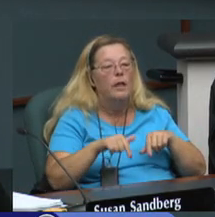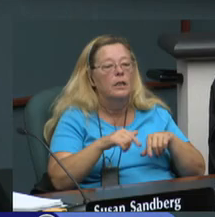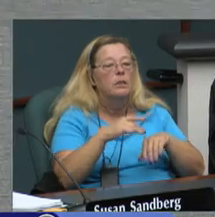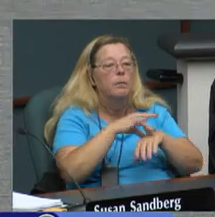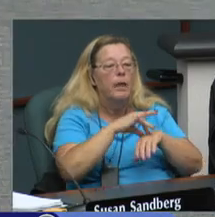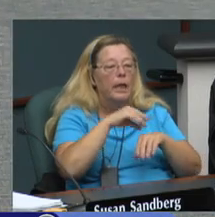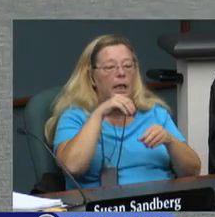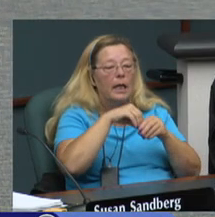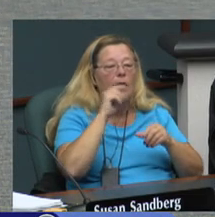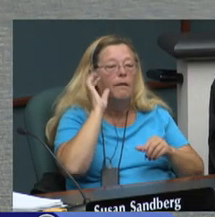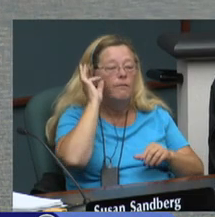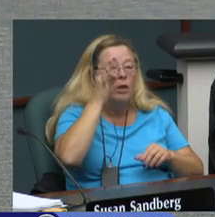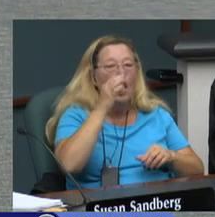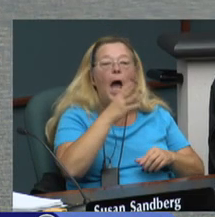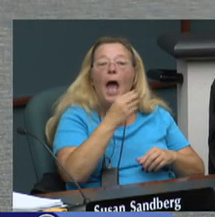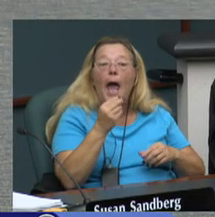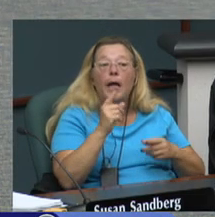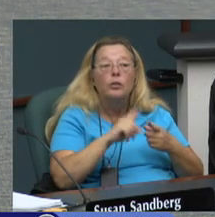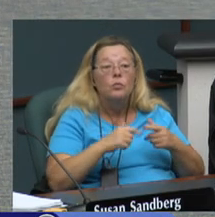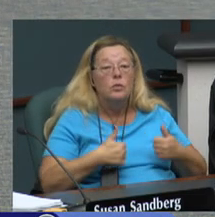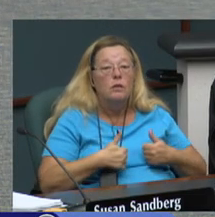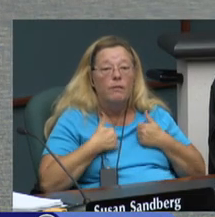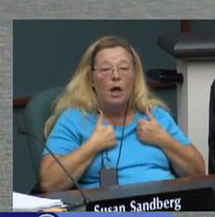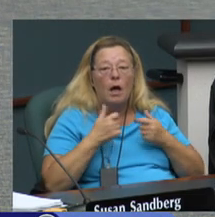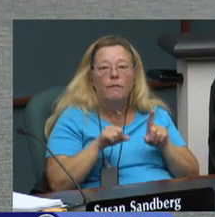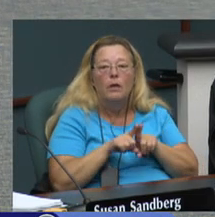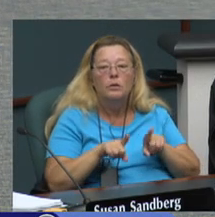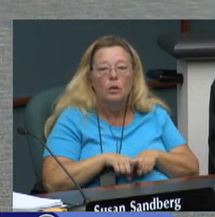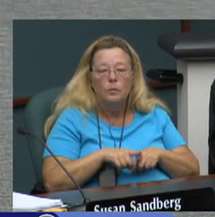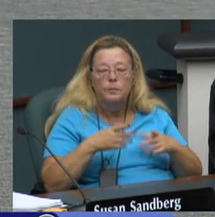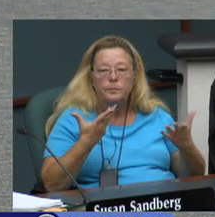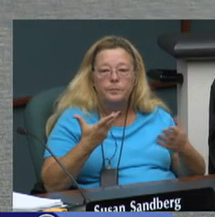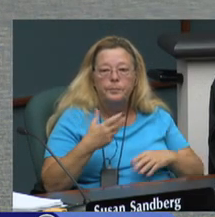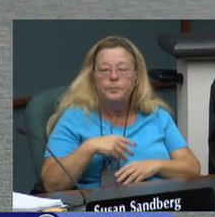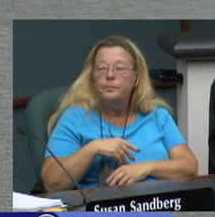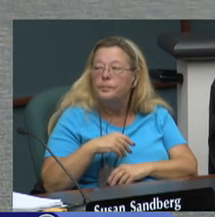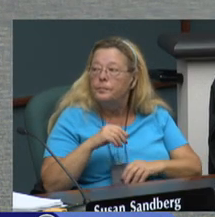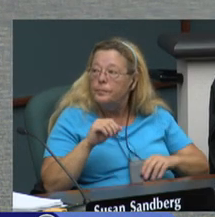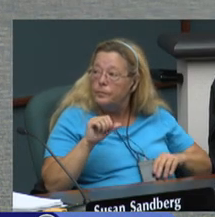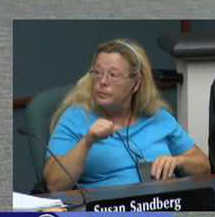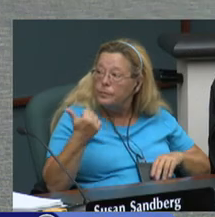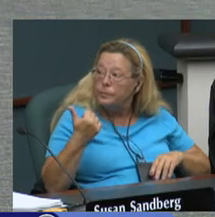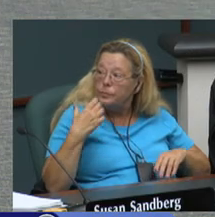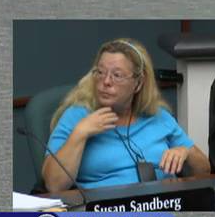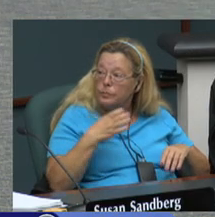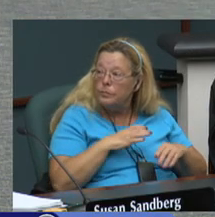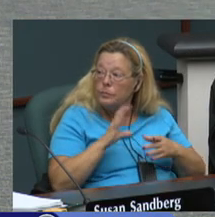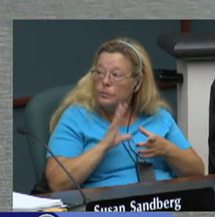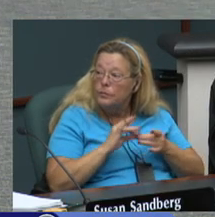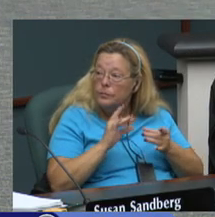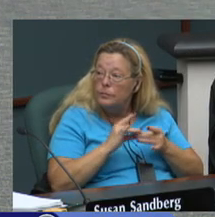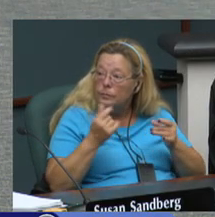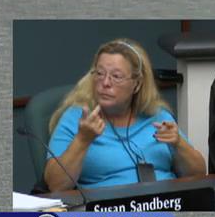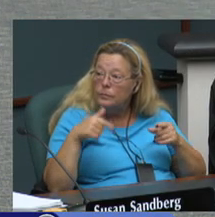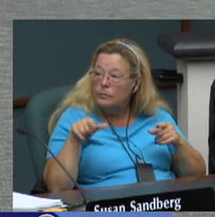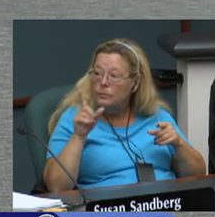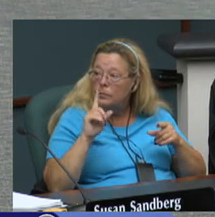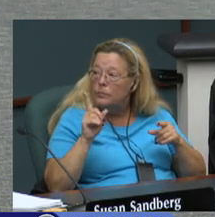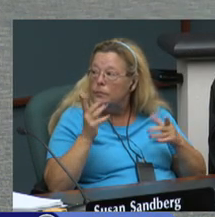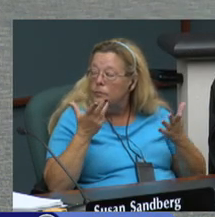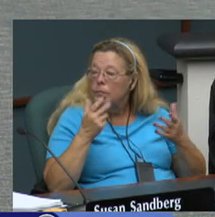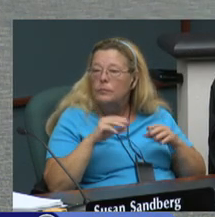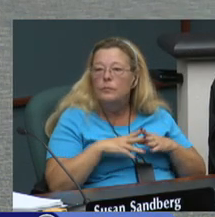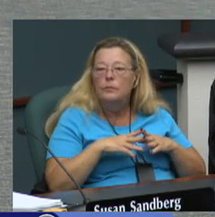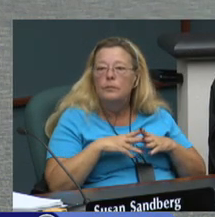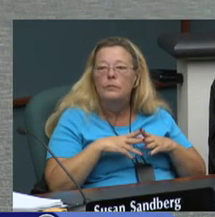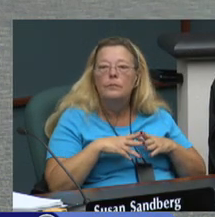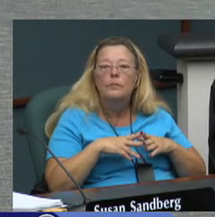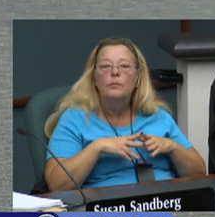or even survive for that matter further council comment I wasn't intending to